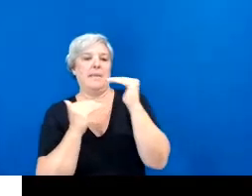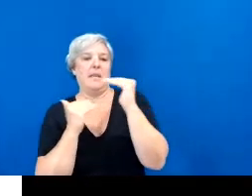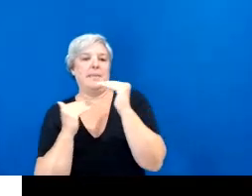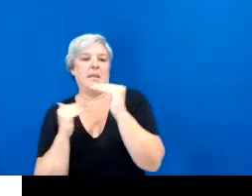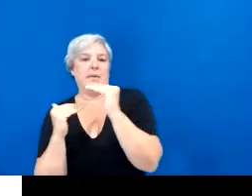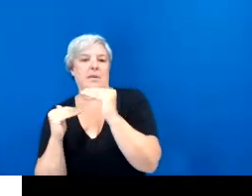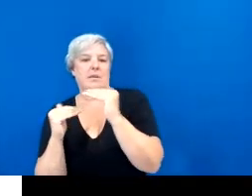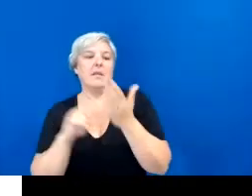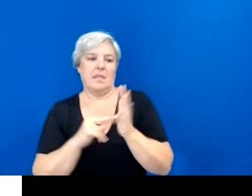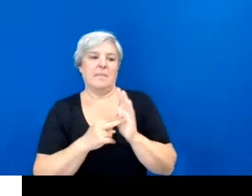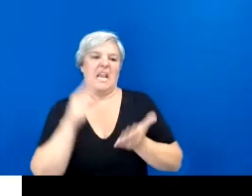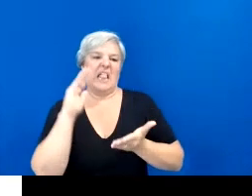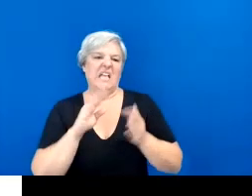That means that they're more and more restrictive.